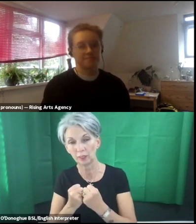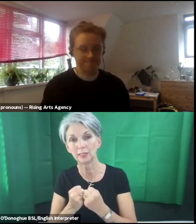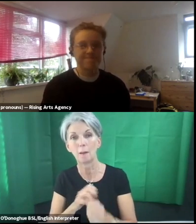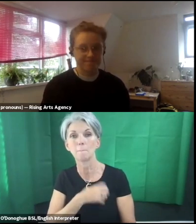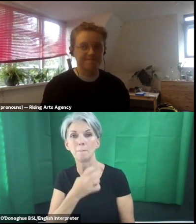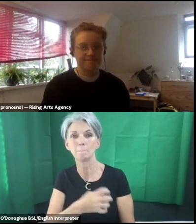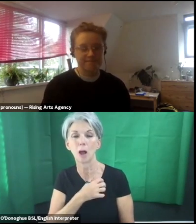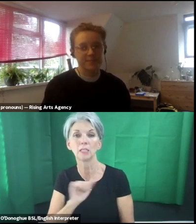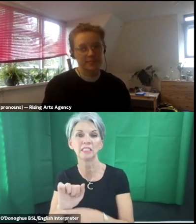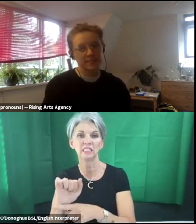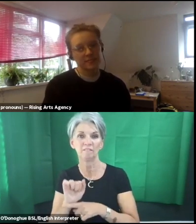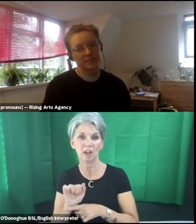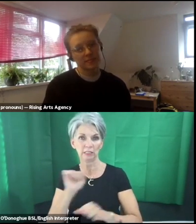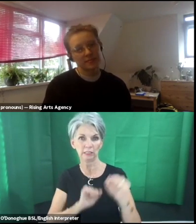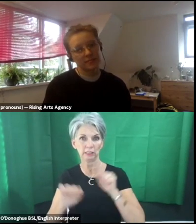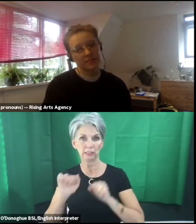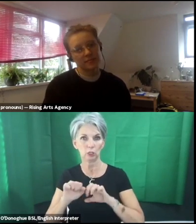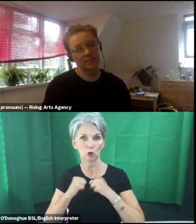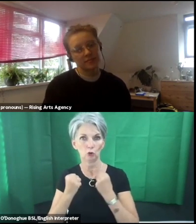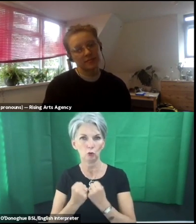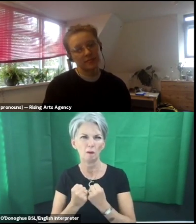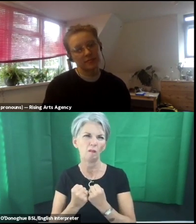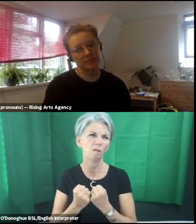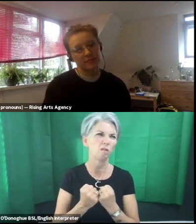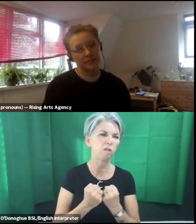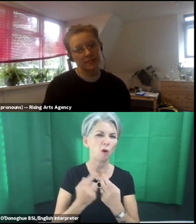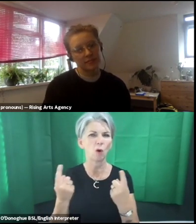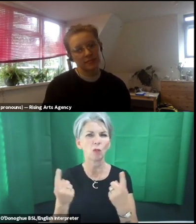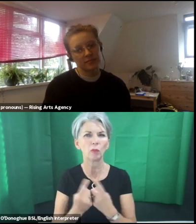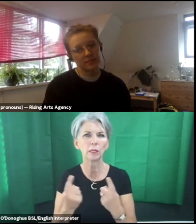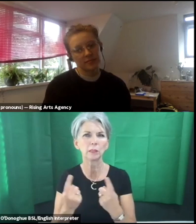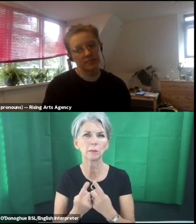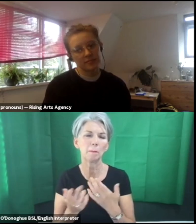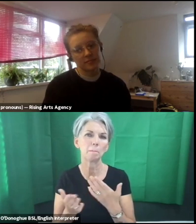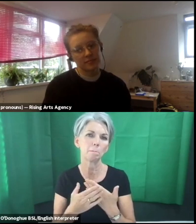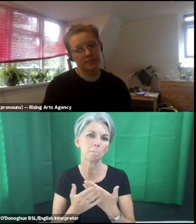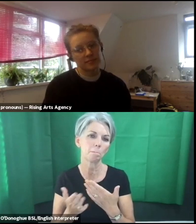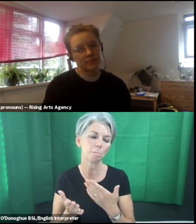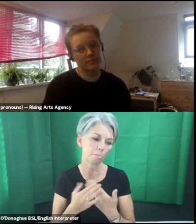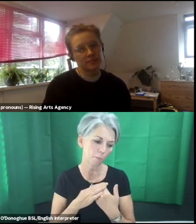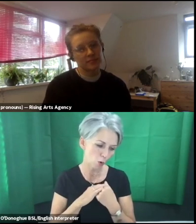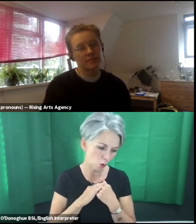So the member defence group is often for things which are a bit more urgent and